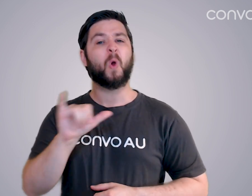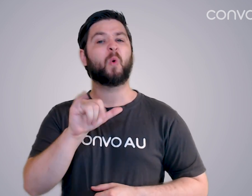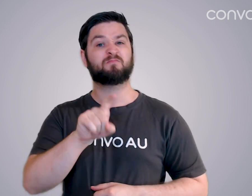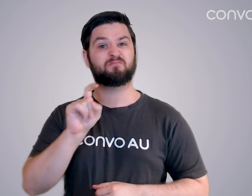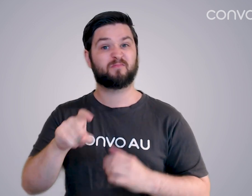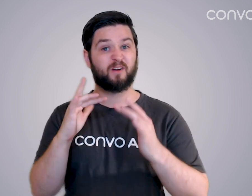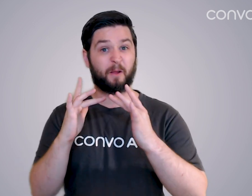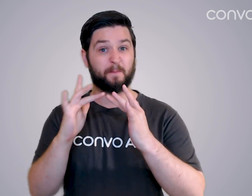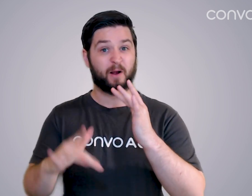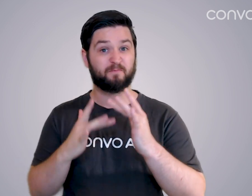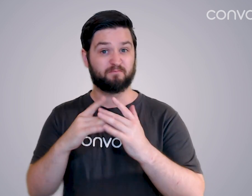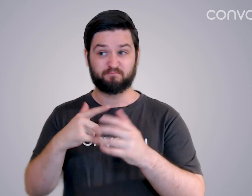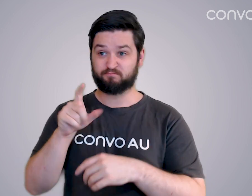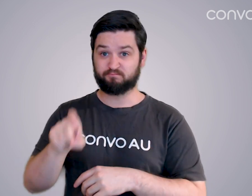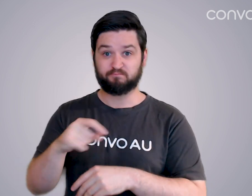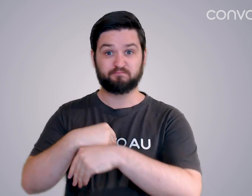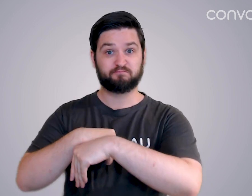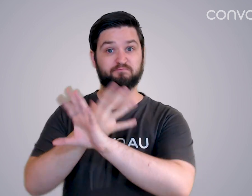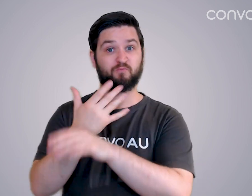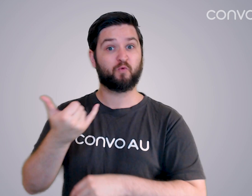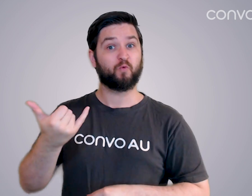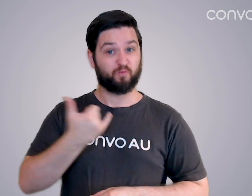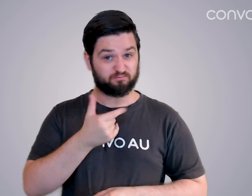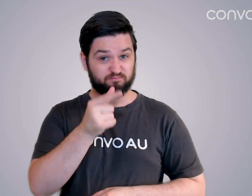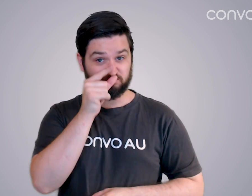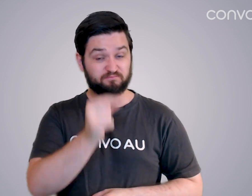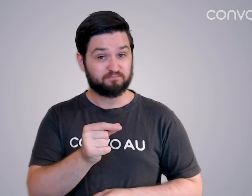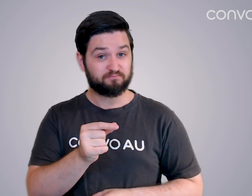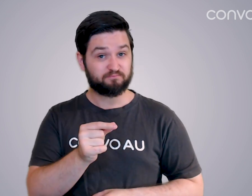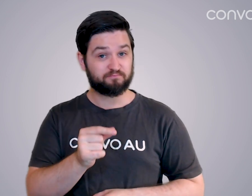Also, you can video call us through the link on our website.